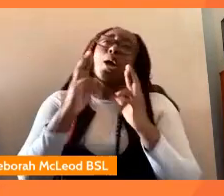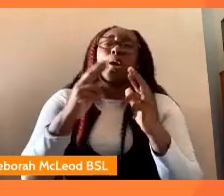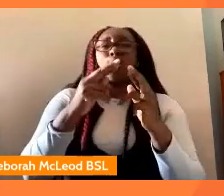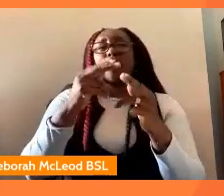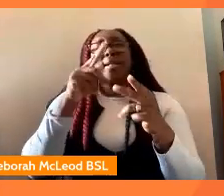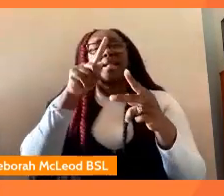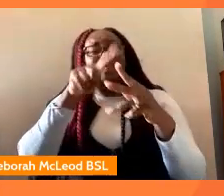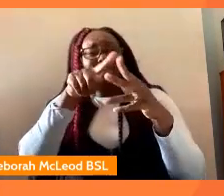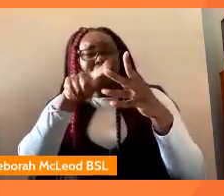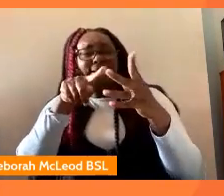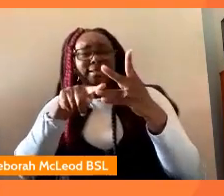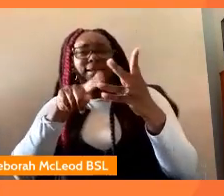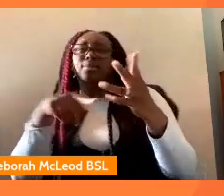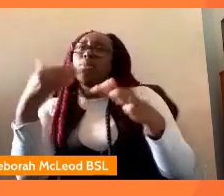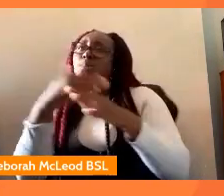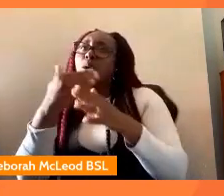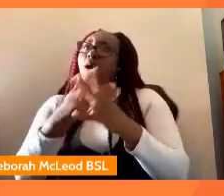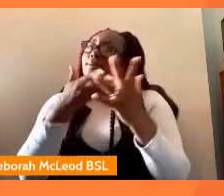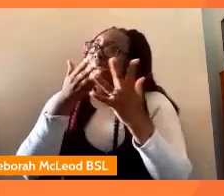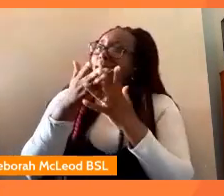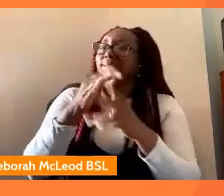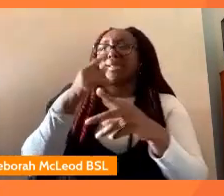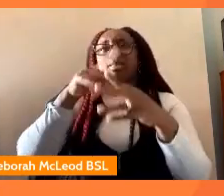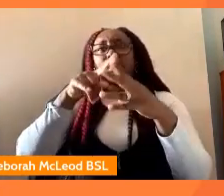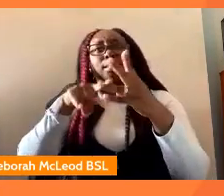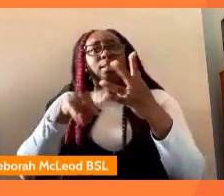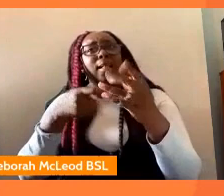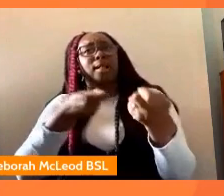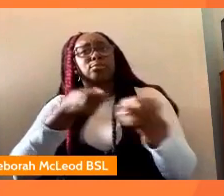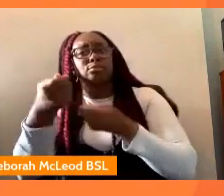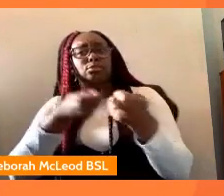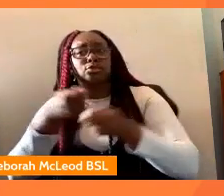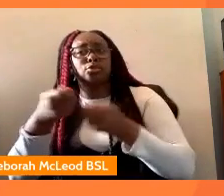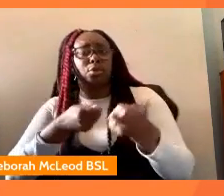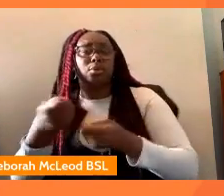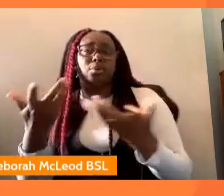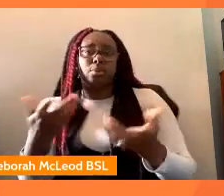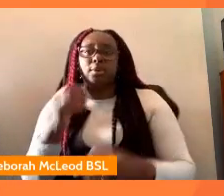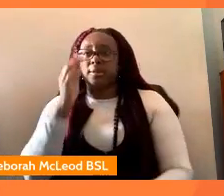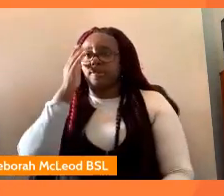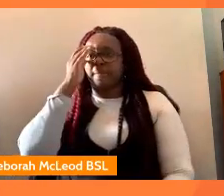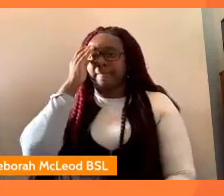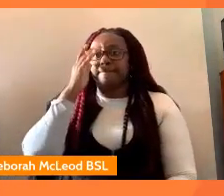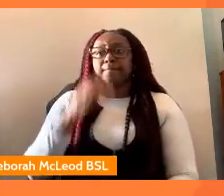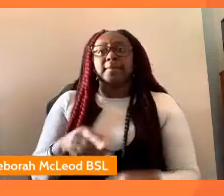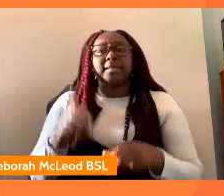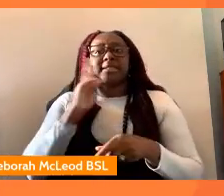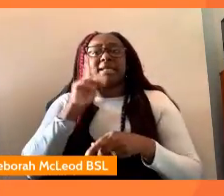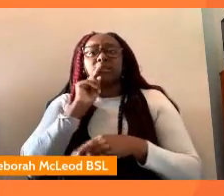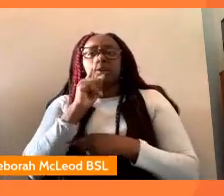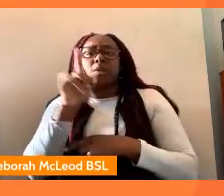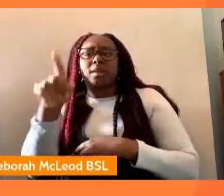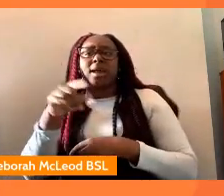and hope that we maintain some semblance of control. So this might look like clusters of organisations.